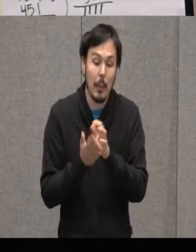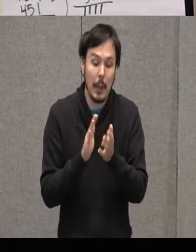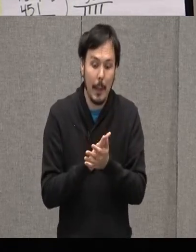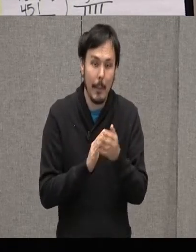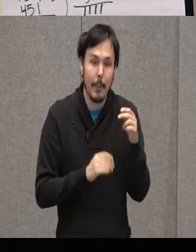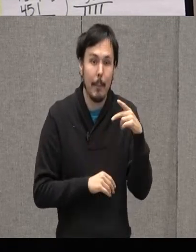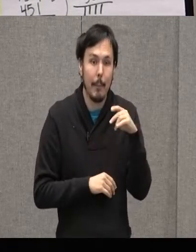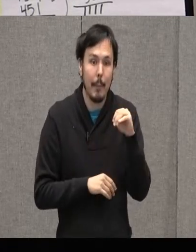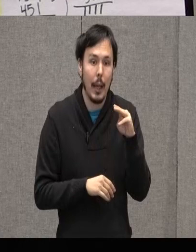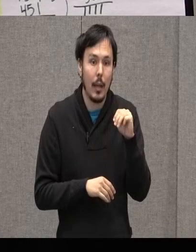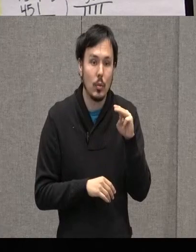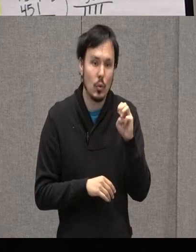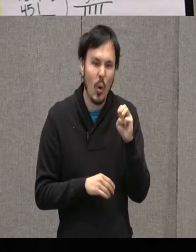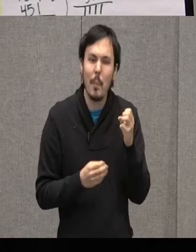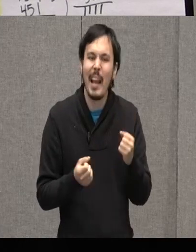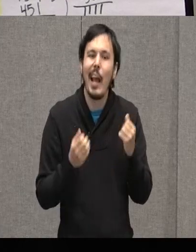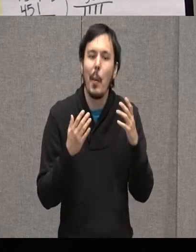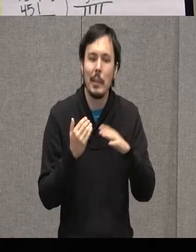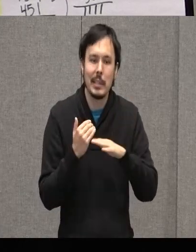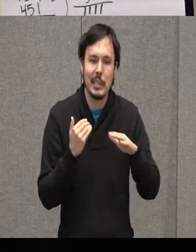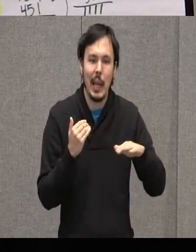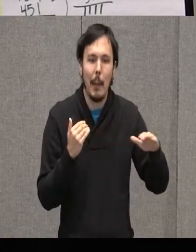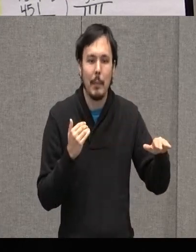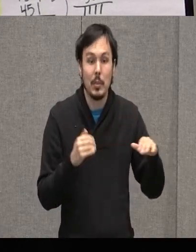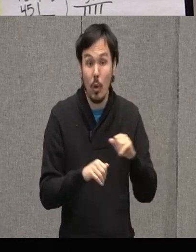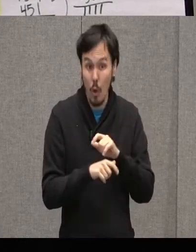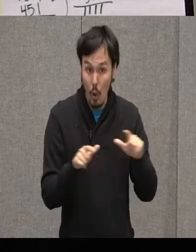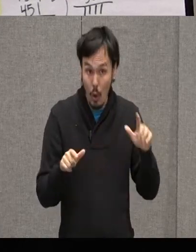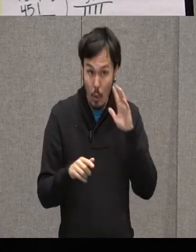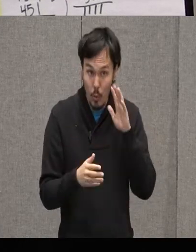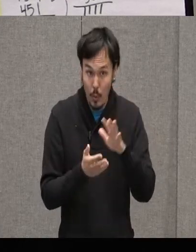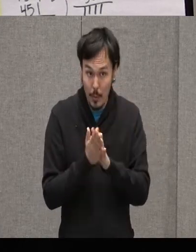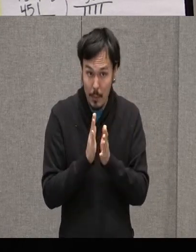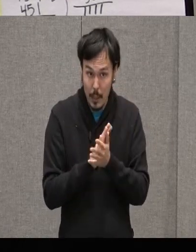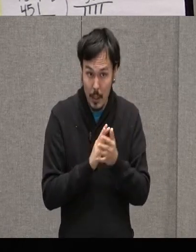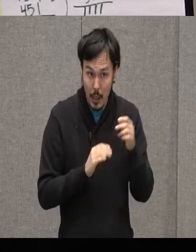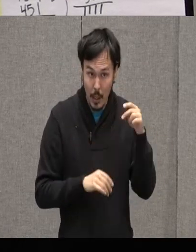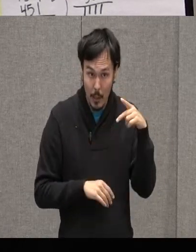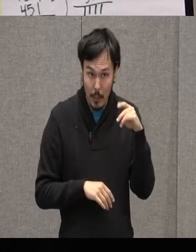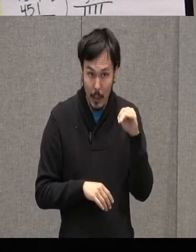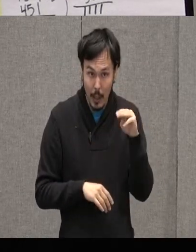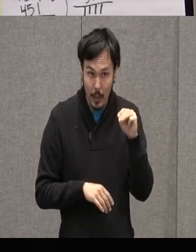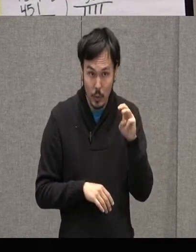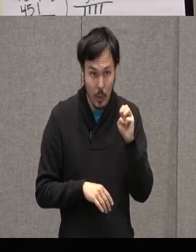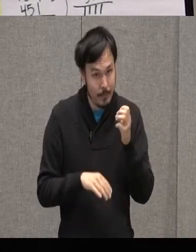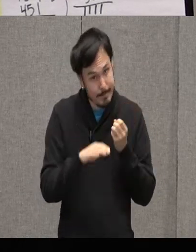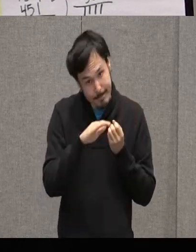and how many steps does it take. Can you turn them all into a palindrome, eventually? I will tell you that there are a few